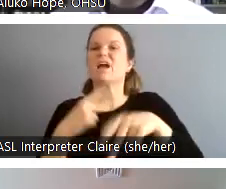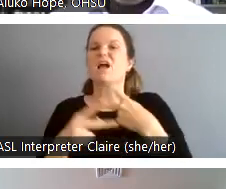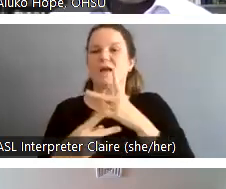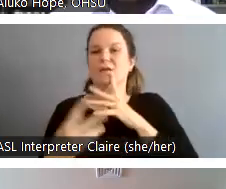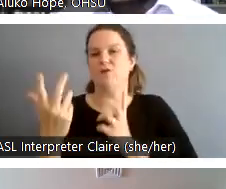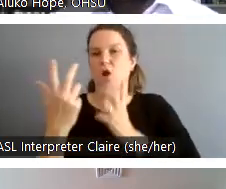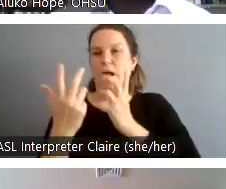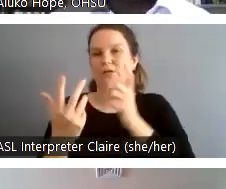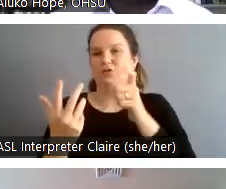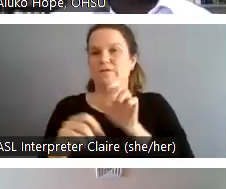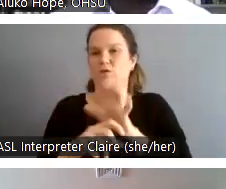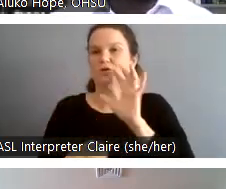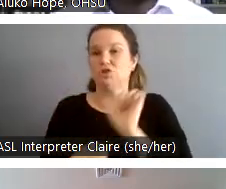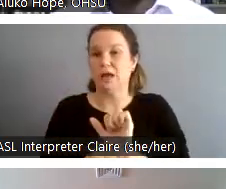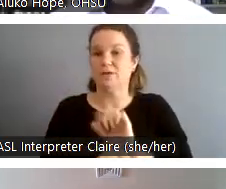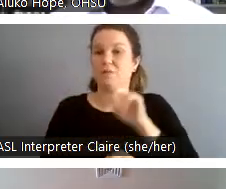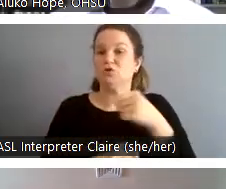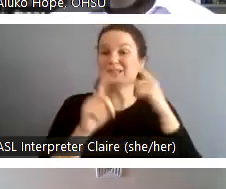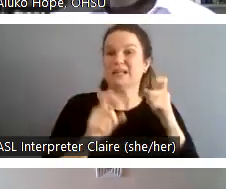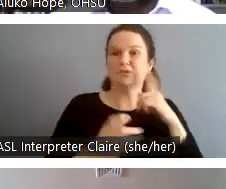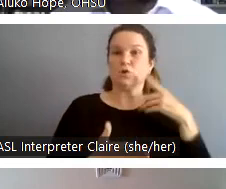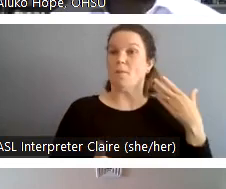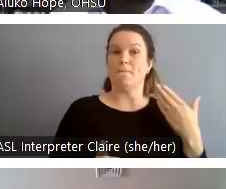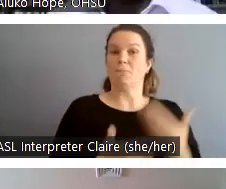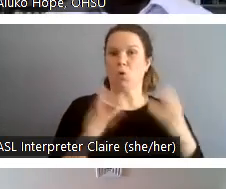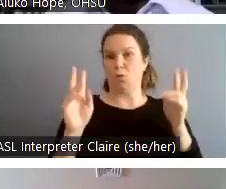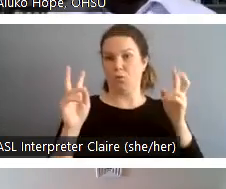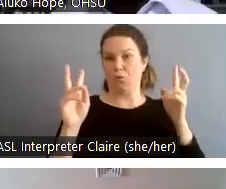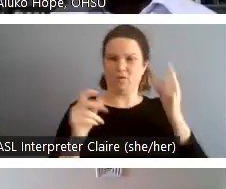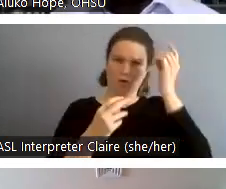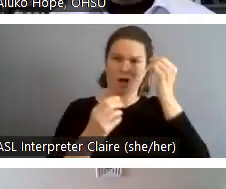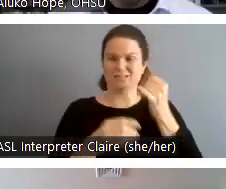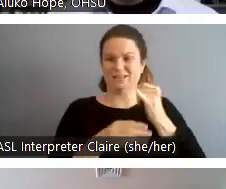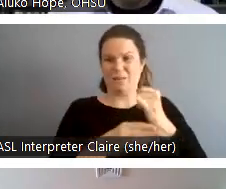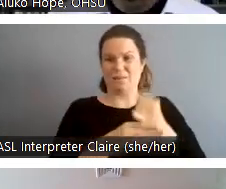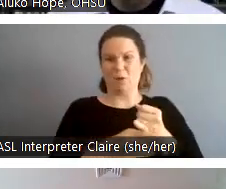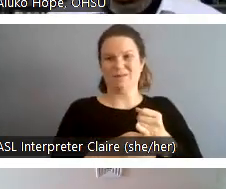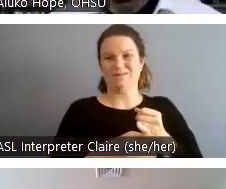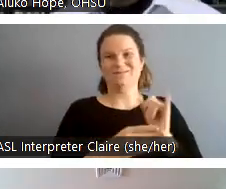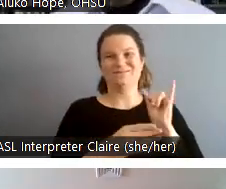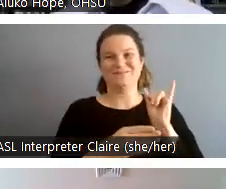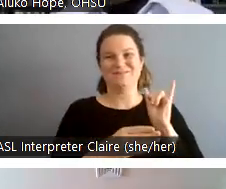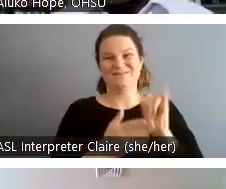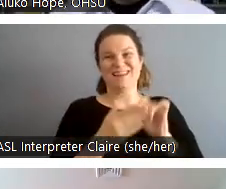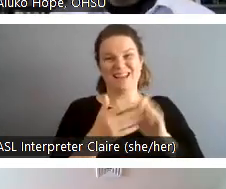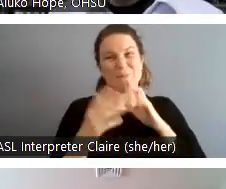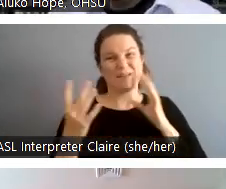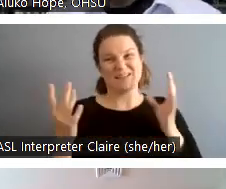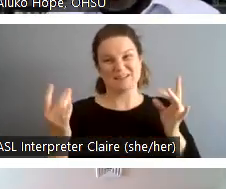the job. If you're just testing to quote- unquote prove that you have cognitive impairment, that can sometimes lead to some challenging results because we